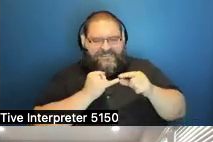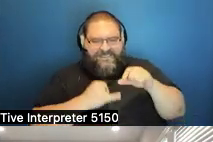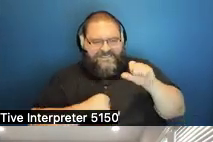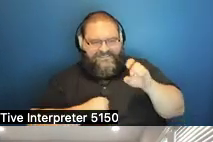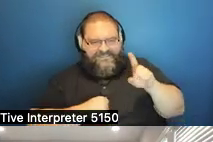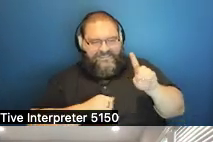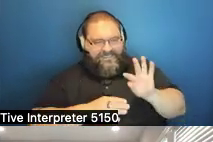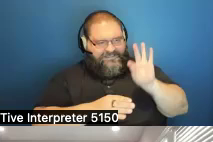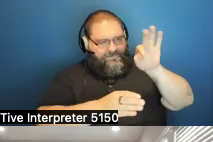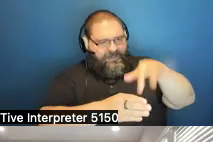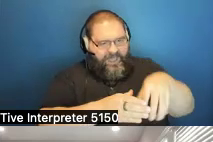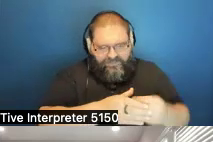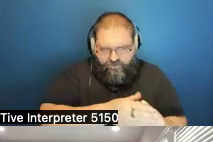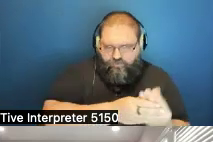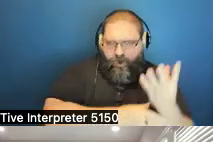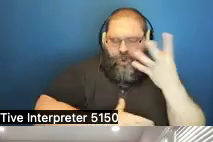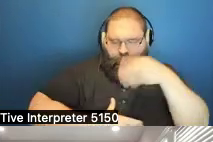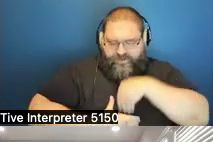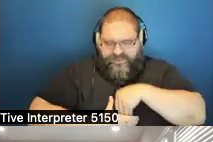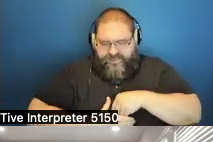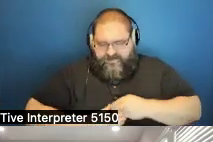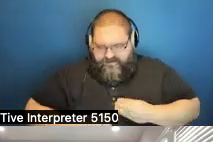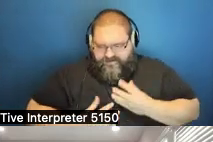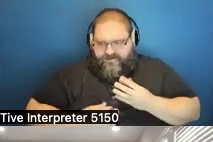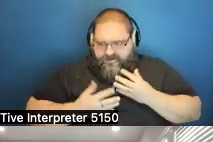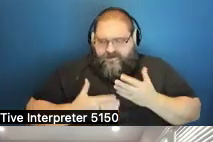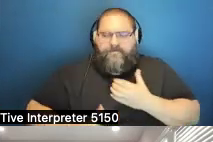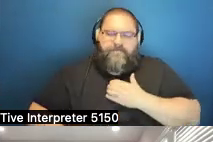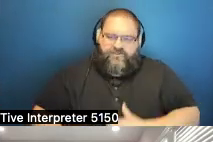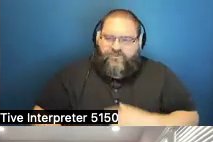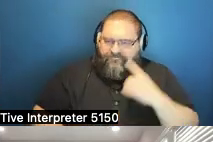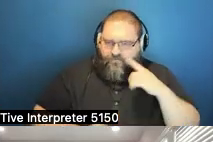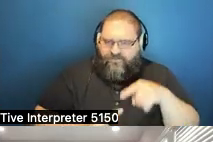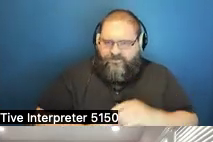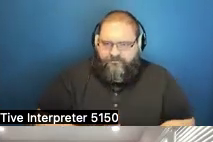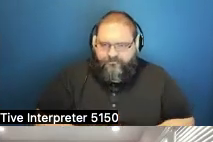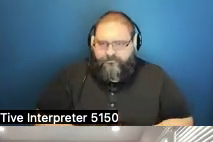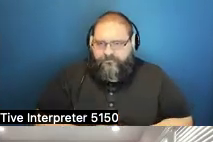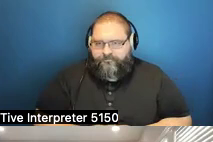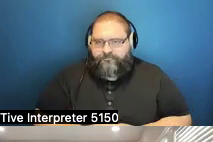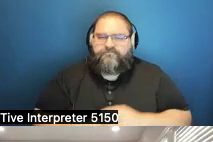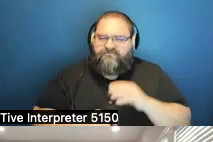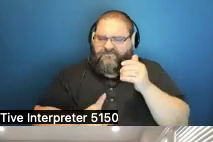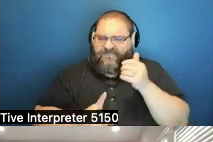19:37:45 Uh, it can create a… 19:37:48 ripple effect.